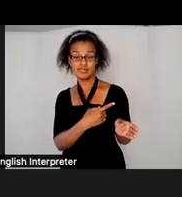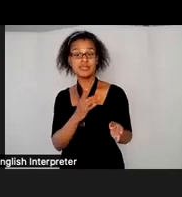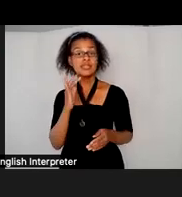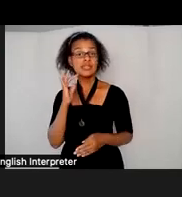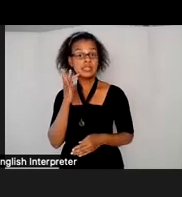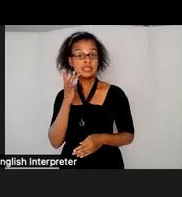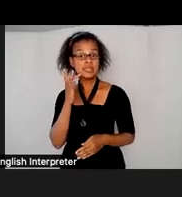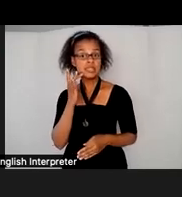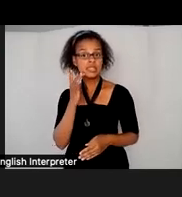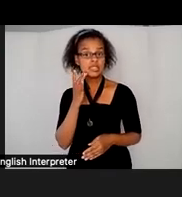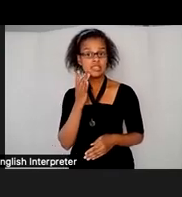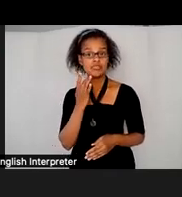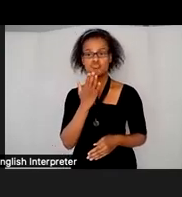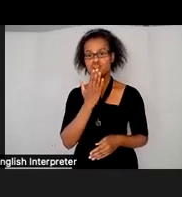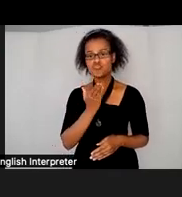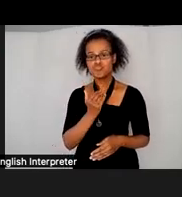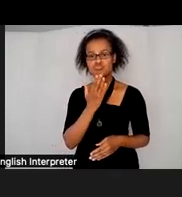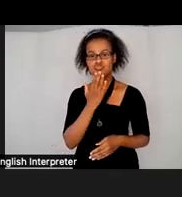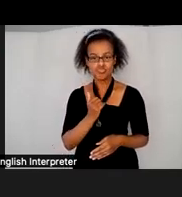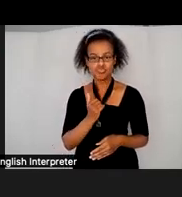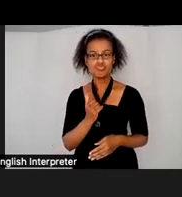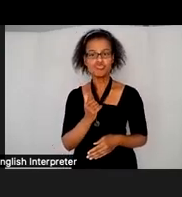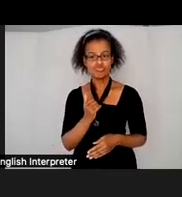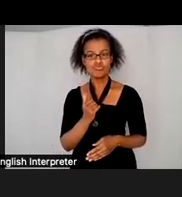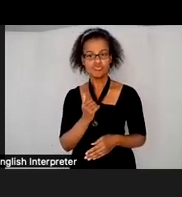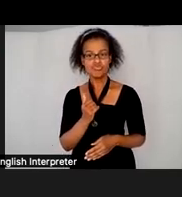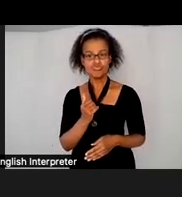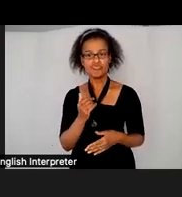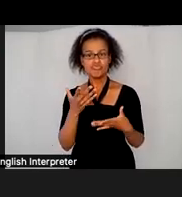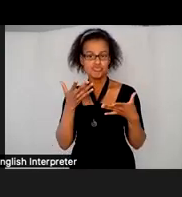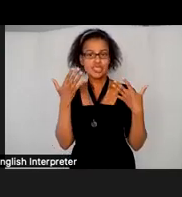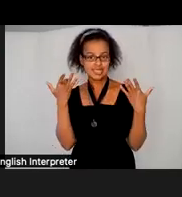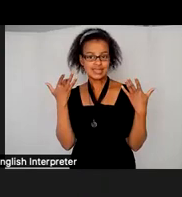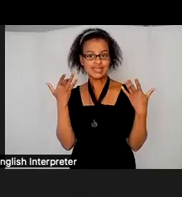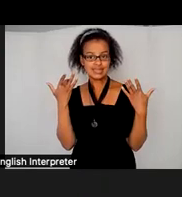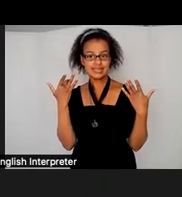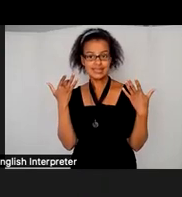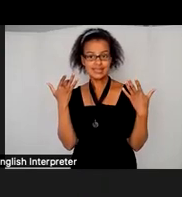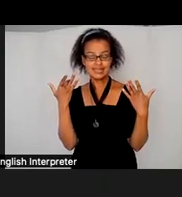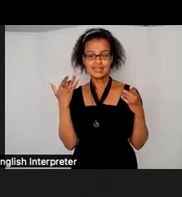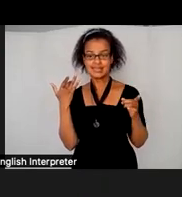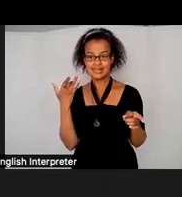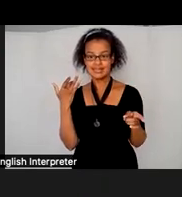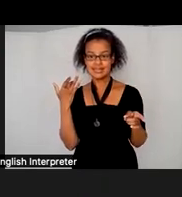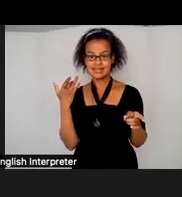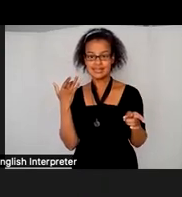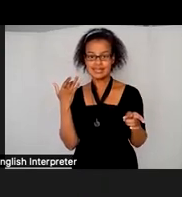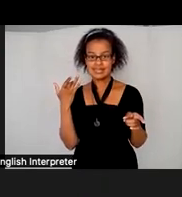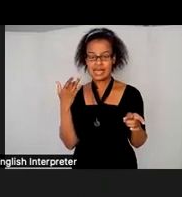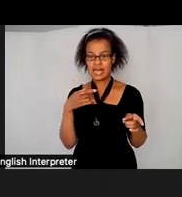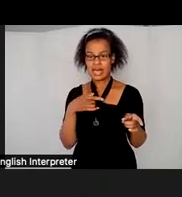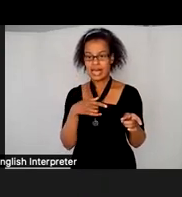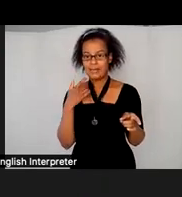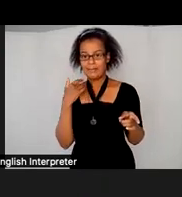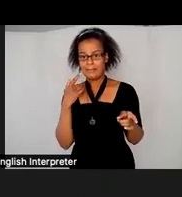We have we haven't had major issues with the bees.